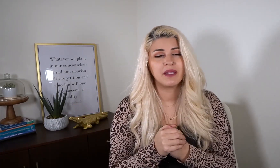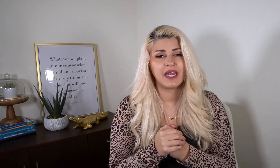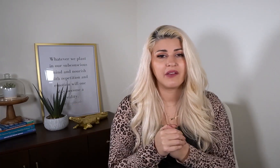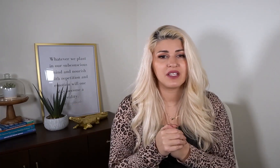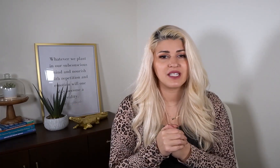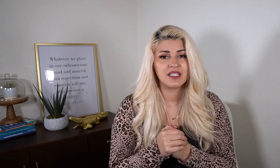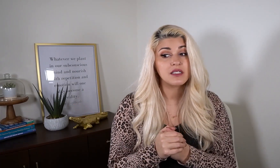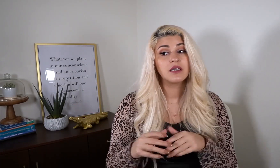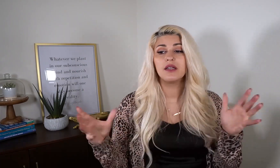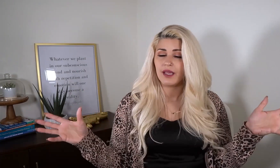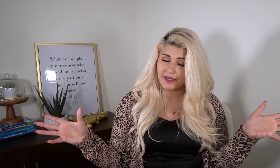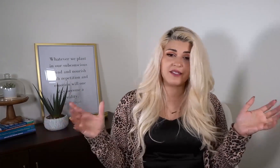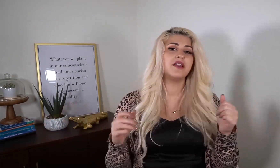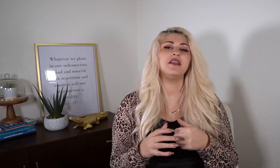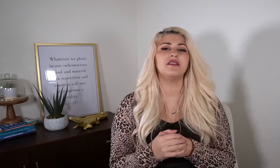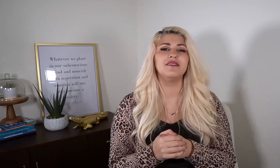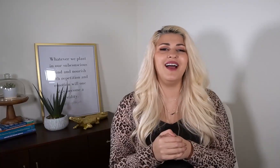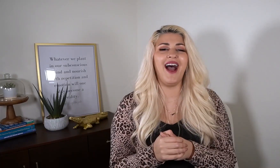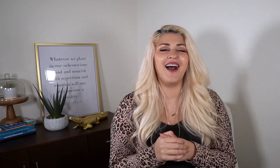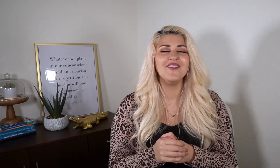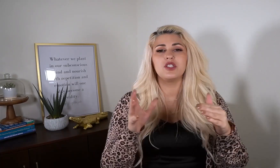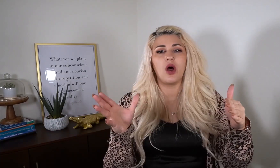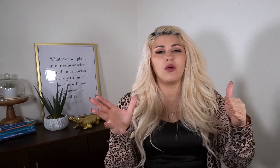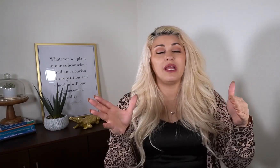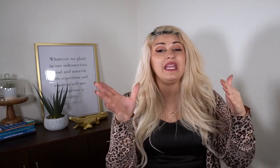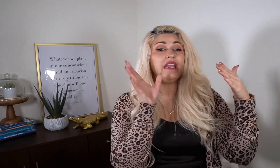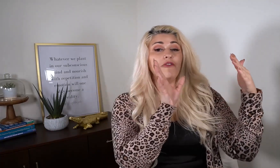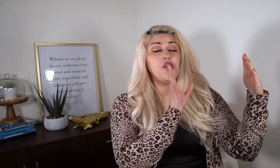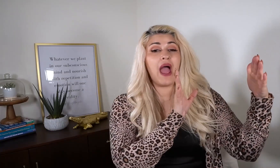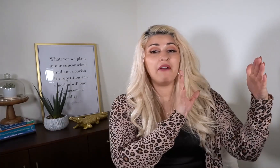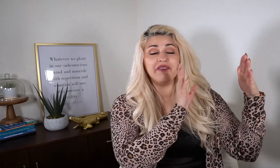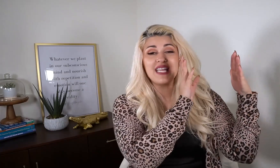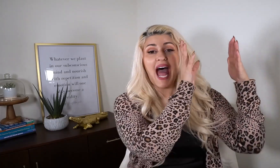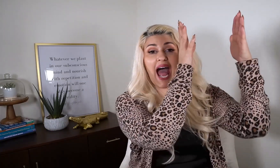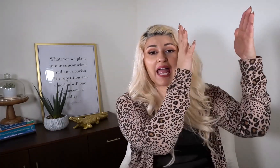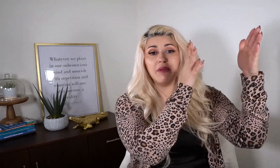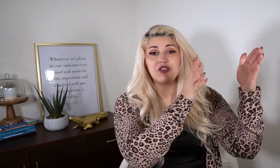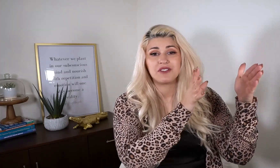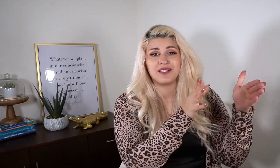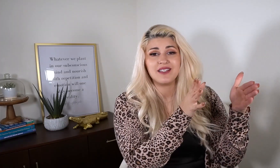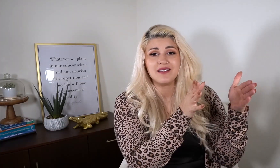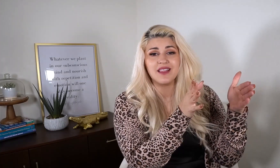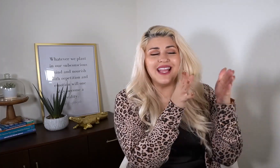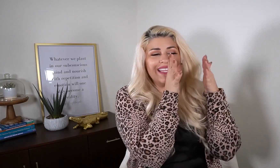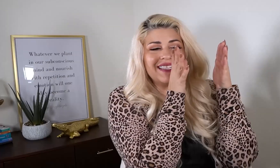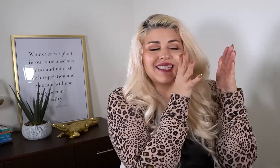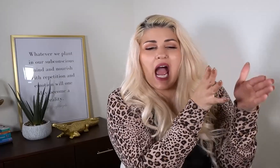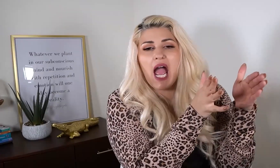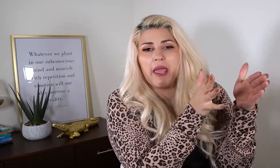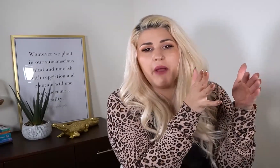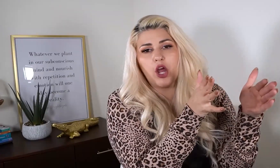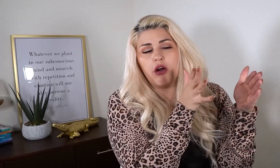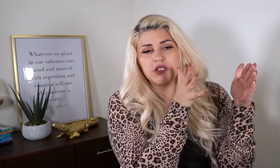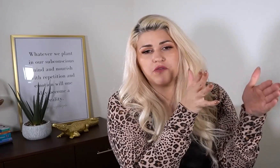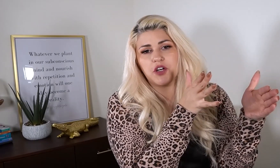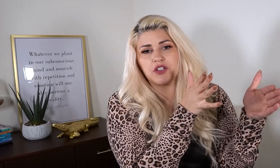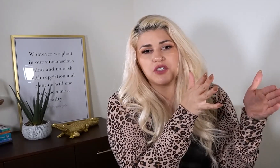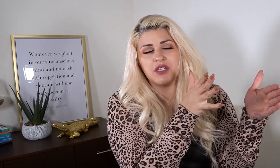at the beginning of the sentence." Yes I did. (chuckles) So if you have time in your sentence, the time goes first,